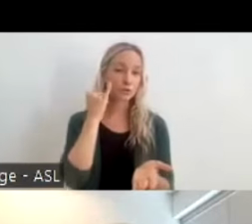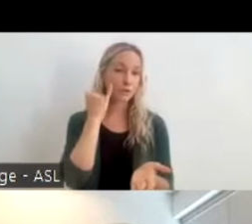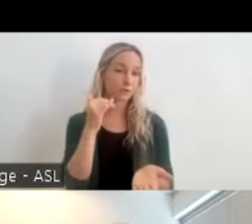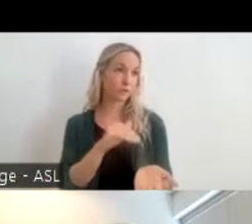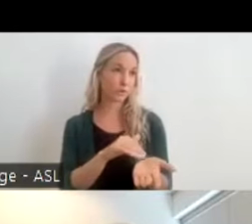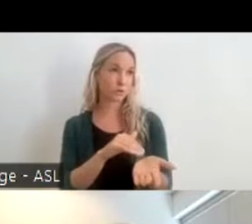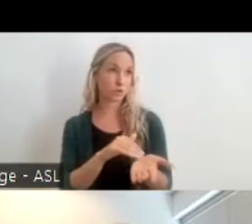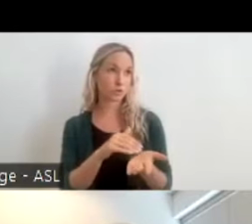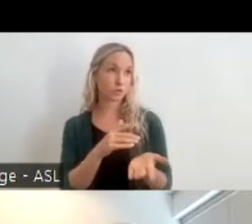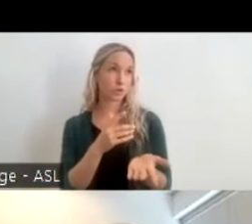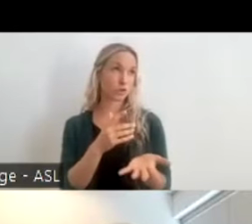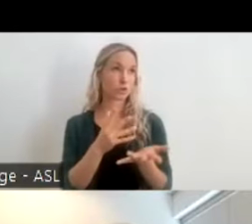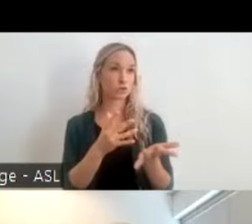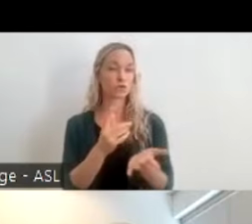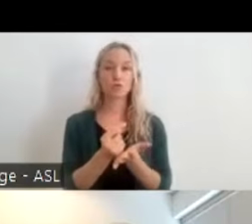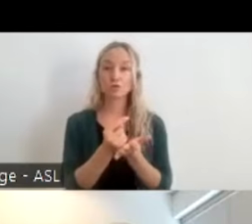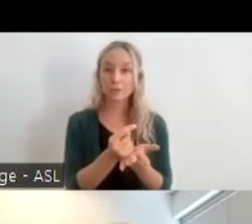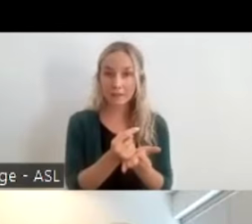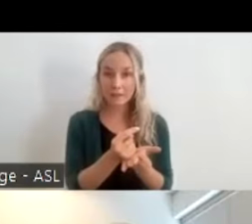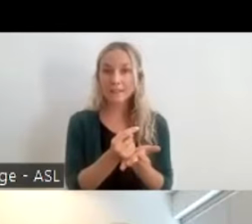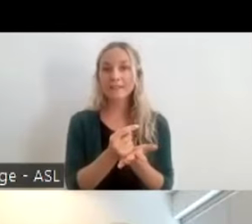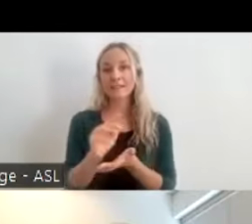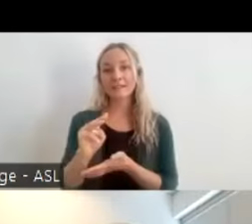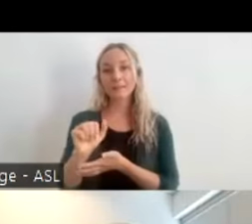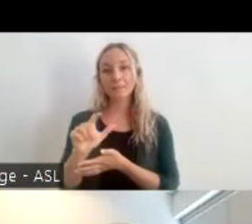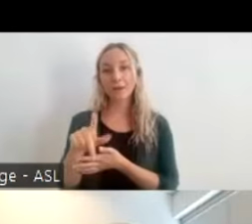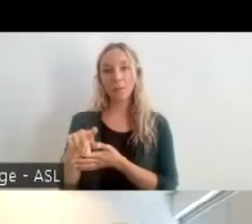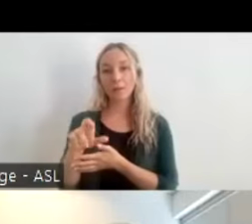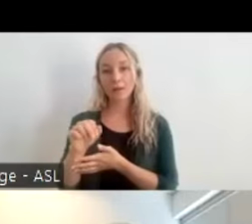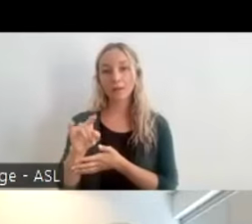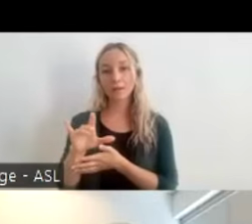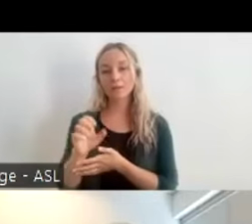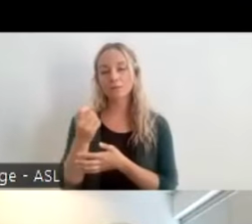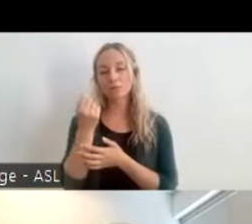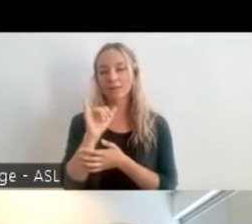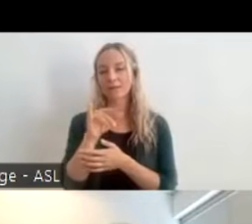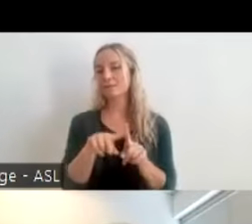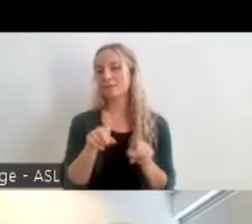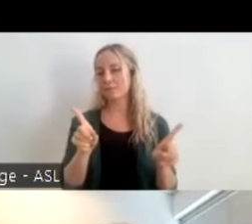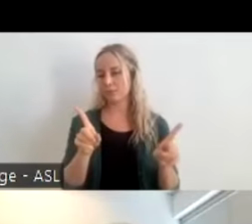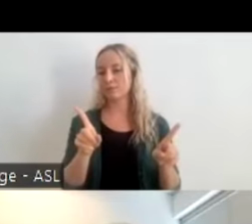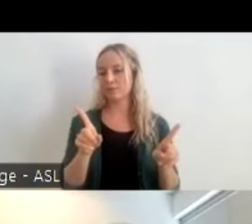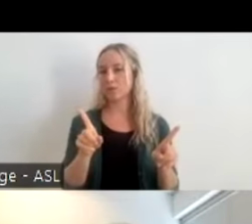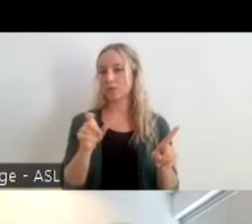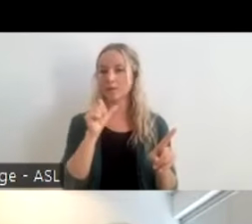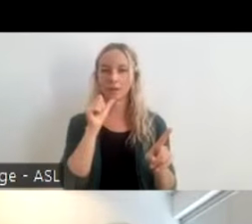something the Division of Human Rights would cover, If a doctor were to, let's say, provide a patient who's deaf